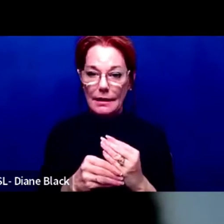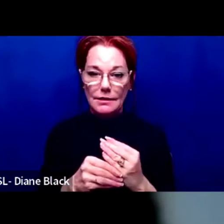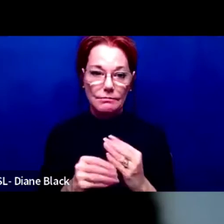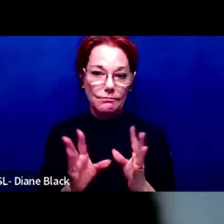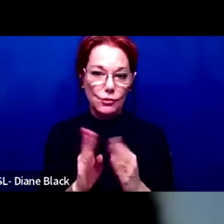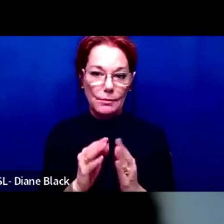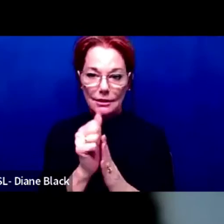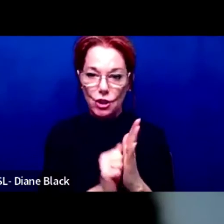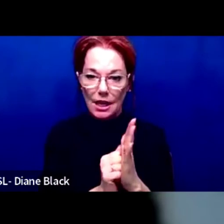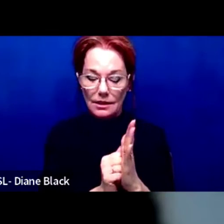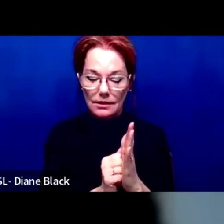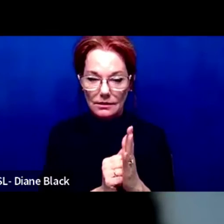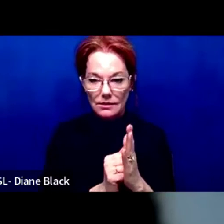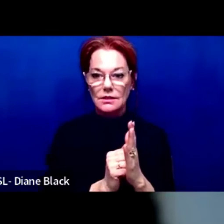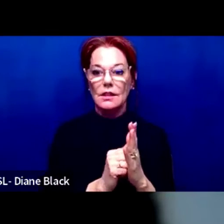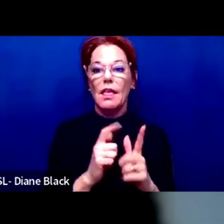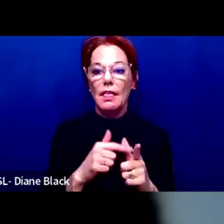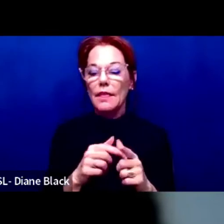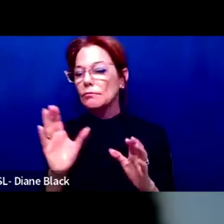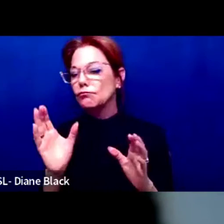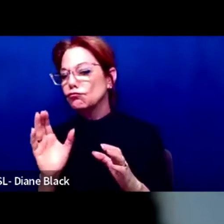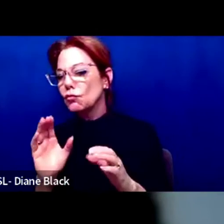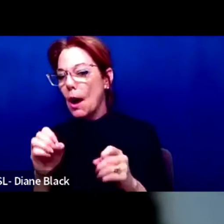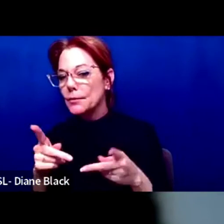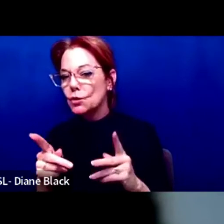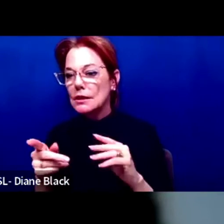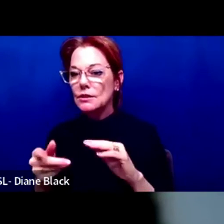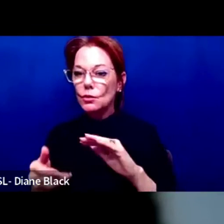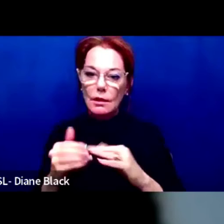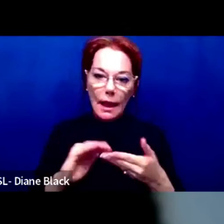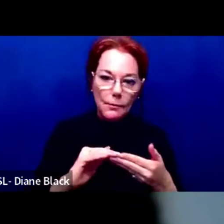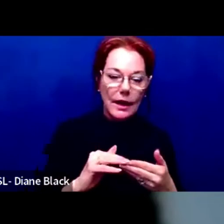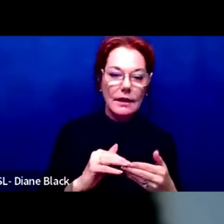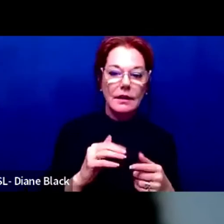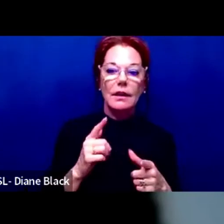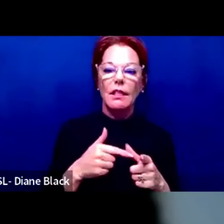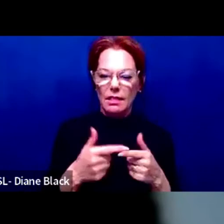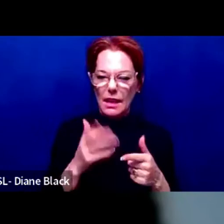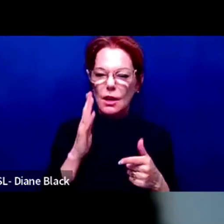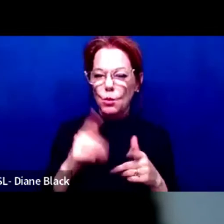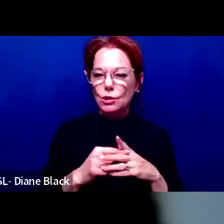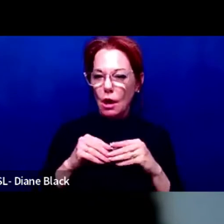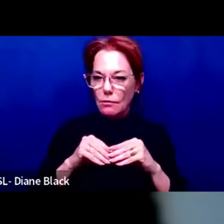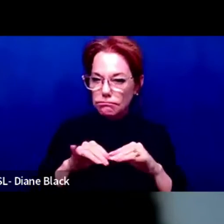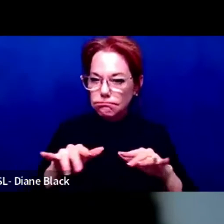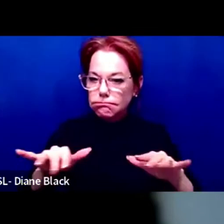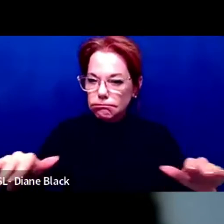start to nurture that and look for opportunities to collaborate and start to kind of catch momentum there. And then, if